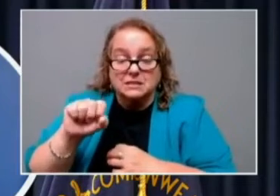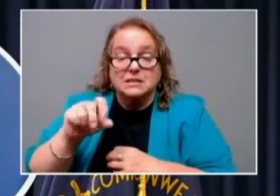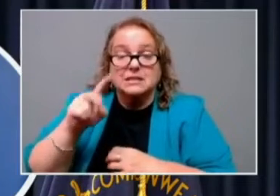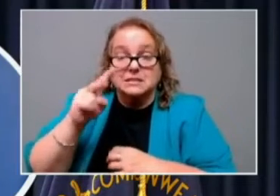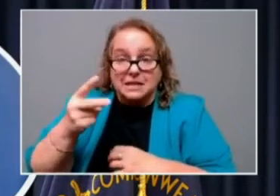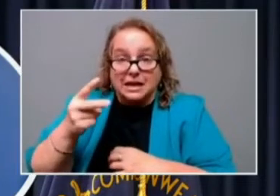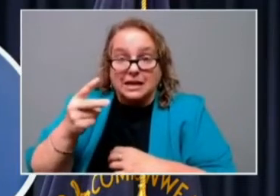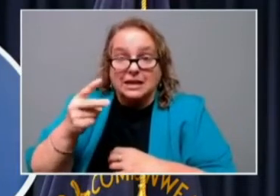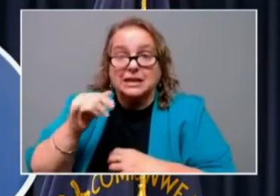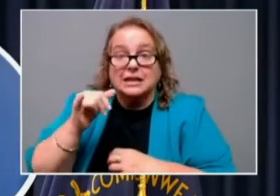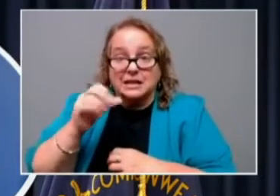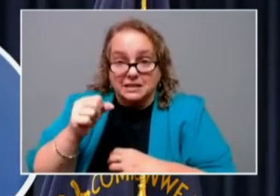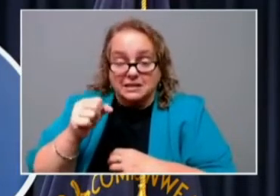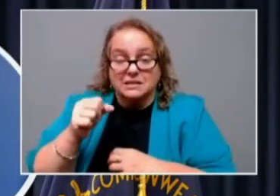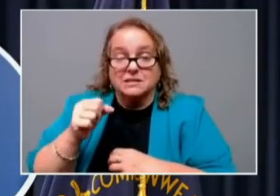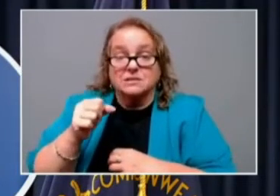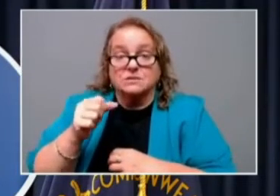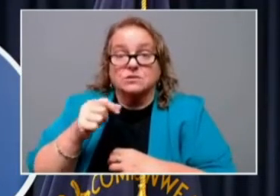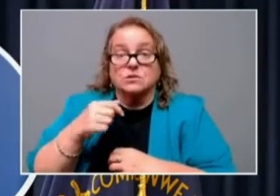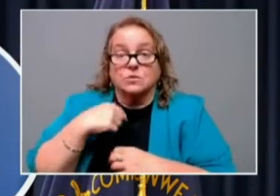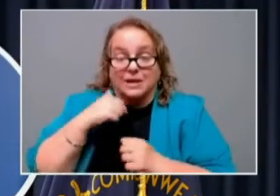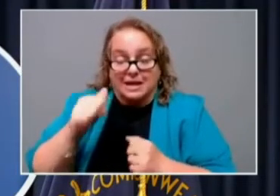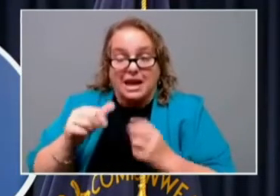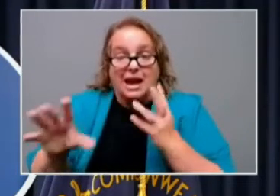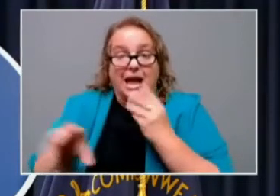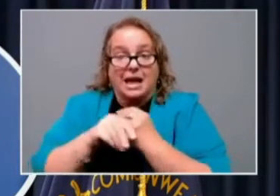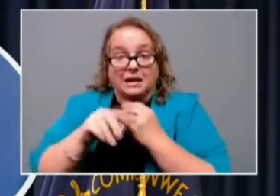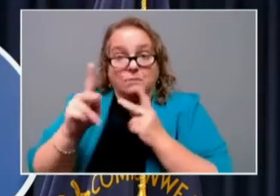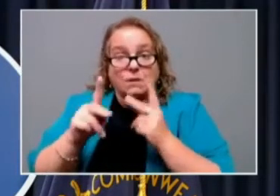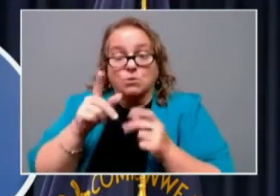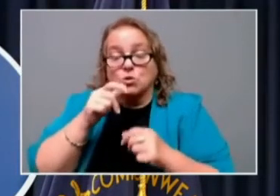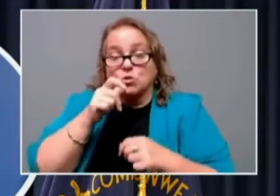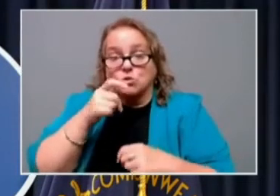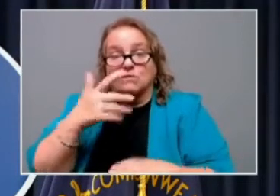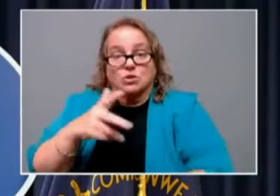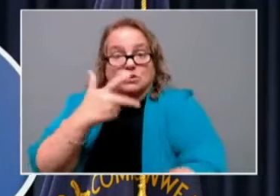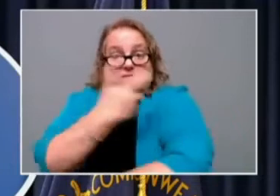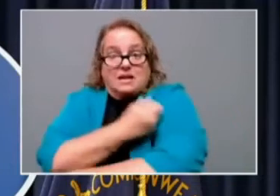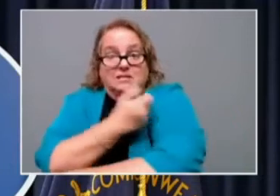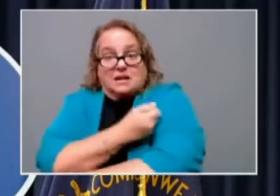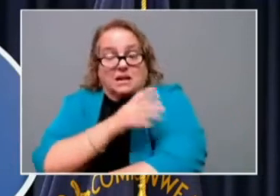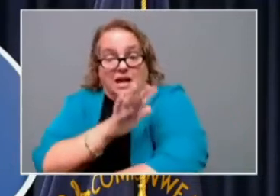able to add in folks that have been vaccinated out of state. And third is